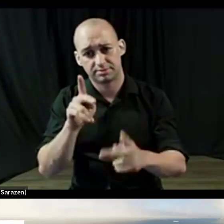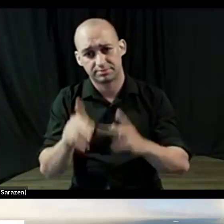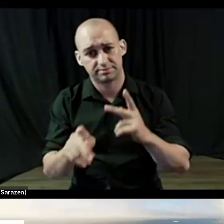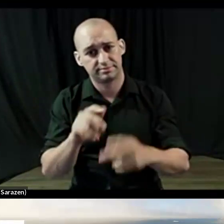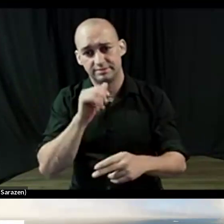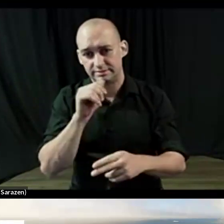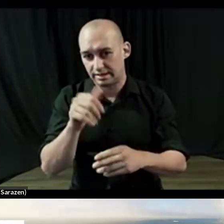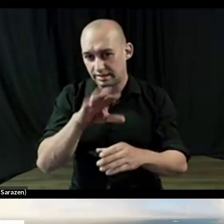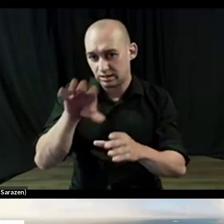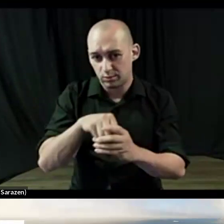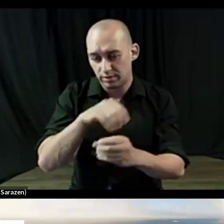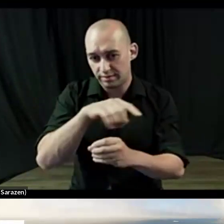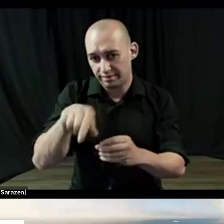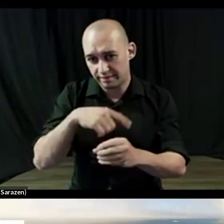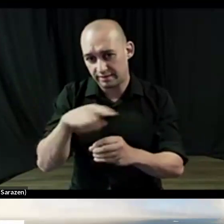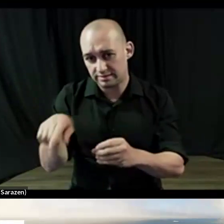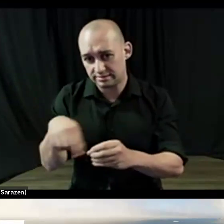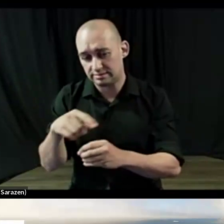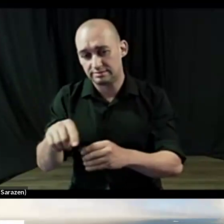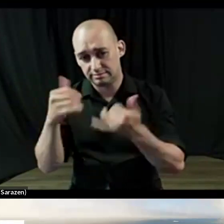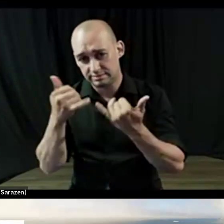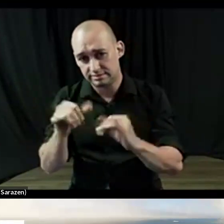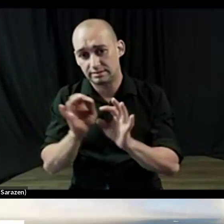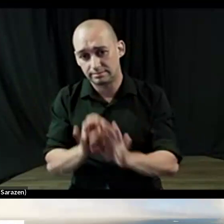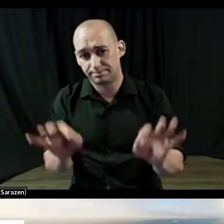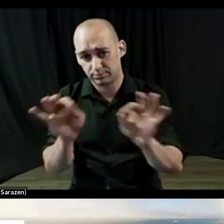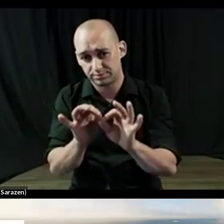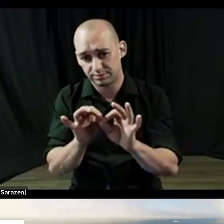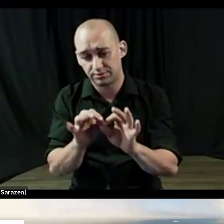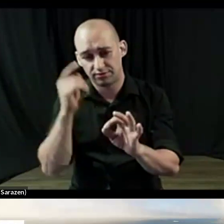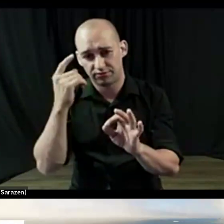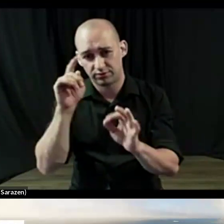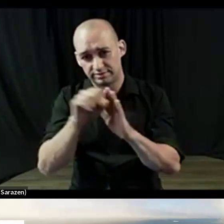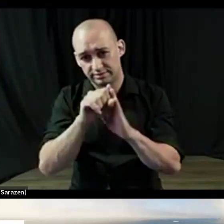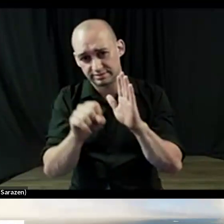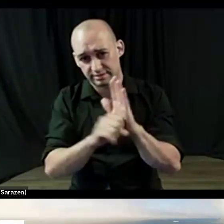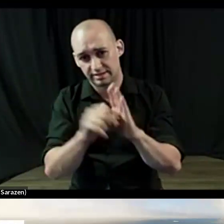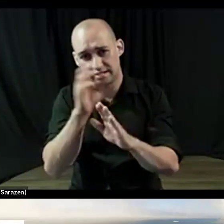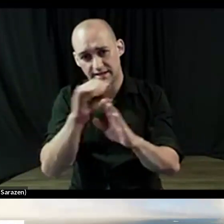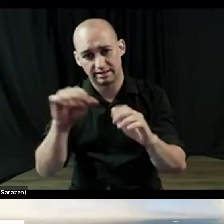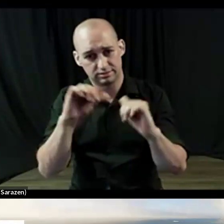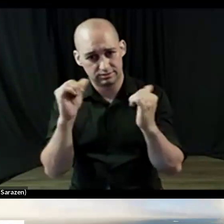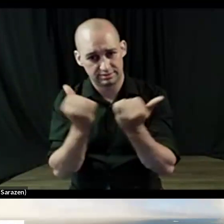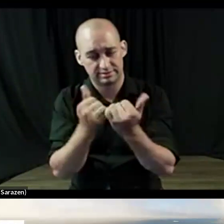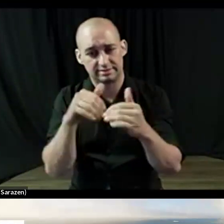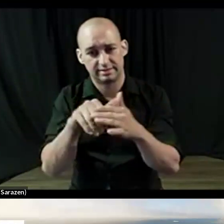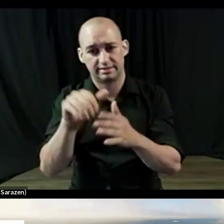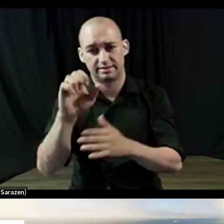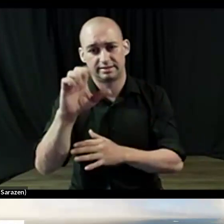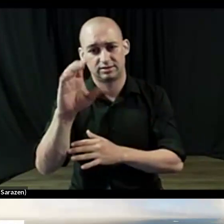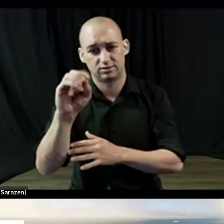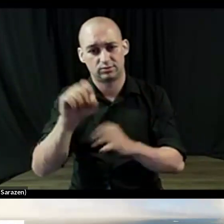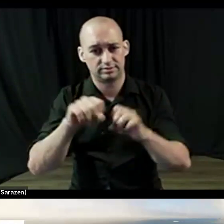are of importance to both the State and state agencies, and our ecosystem and as we kind